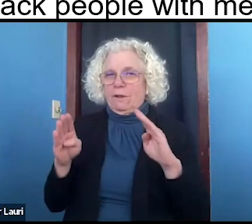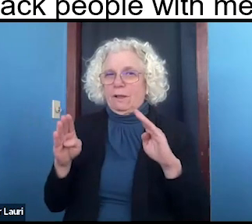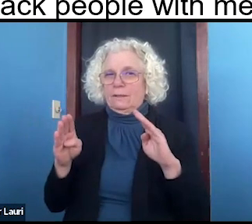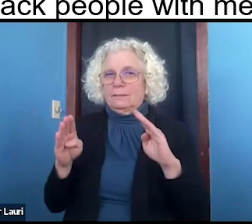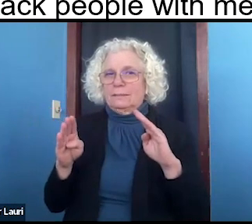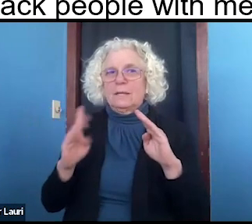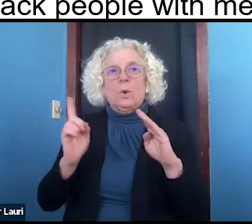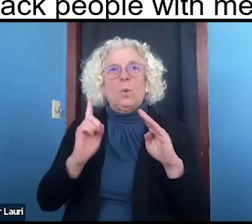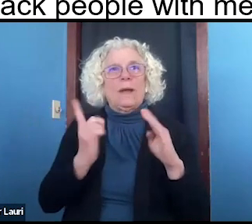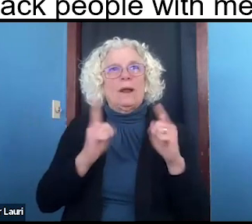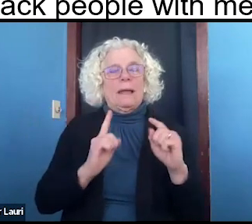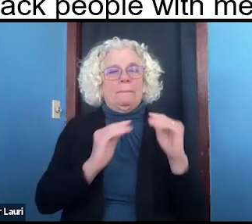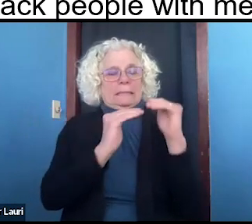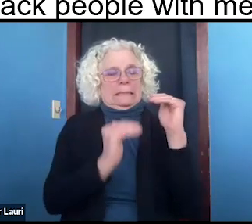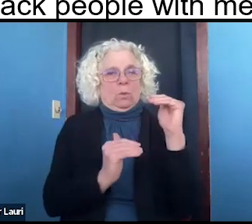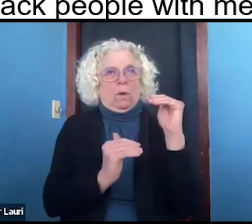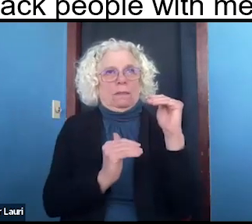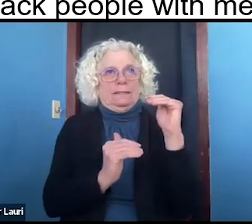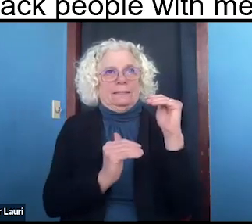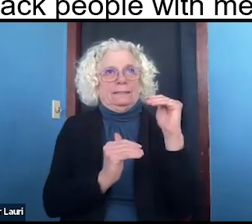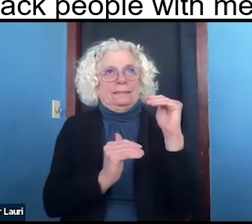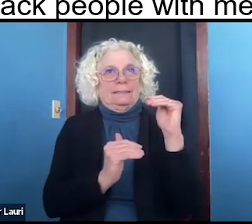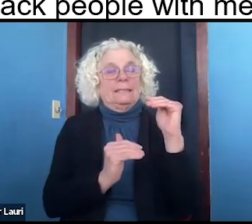that access treatment when they initiate treatment.